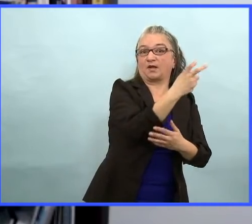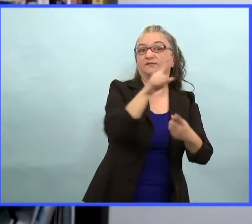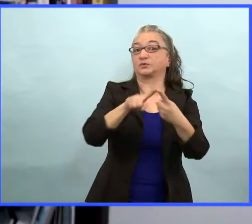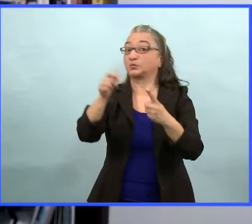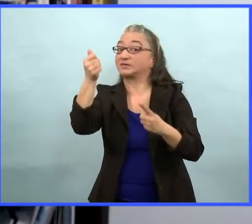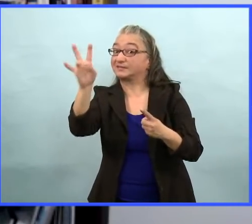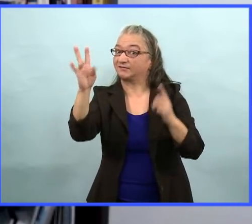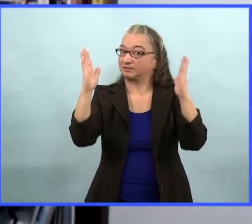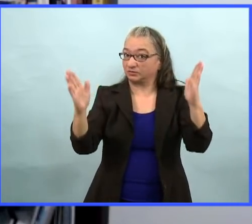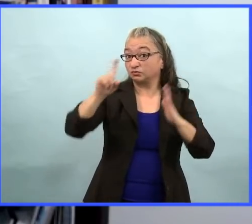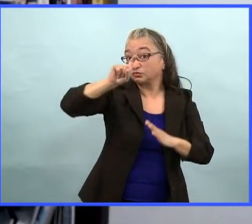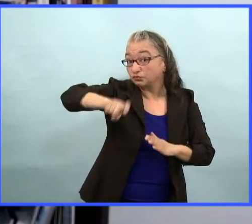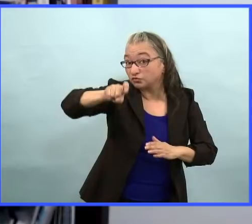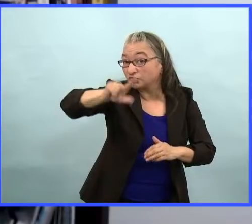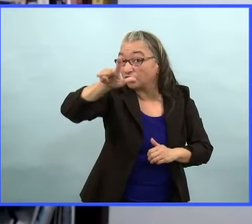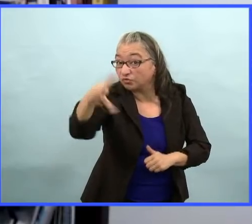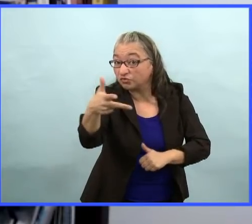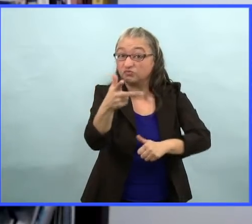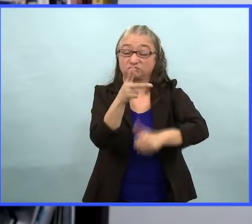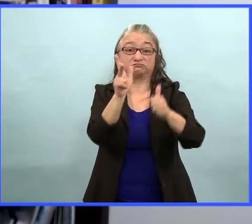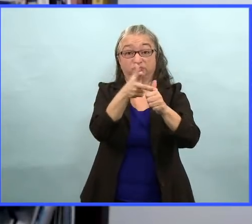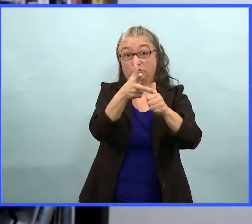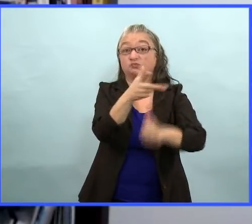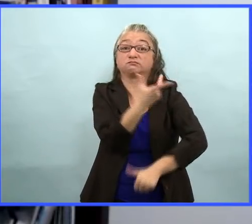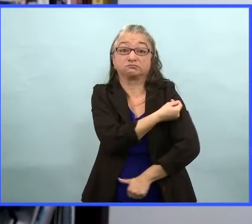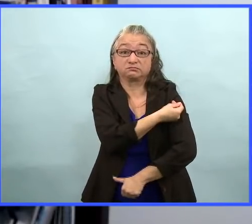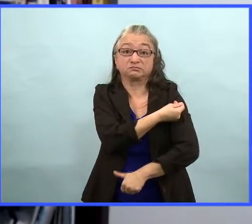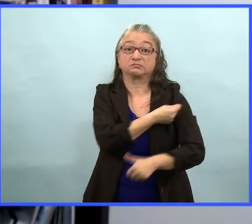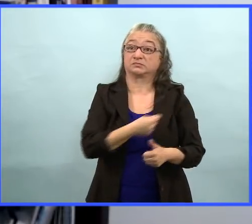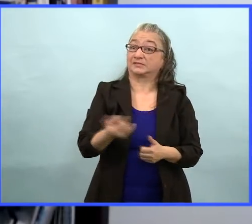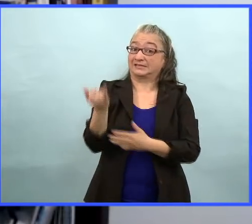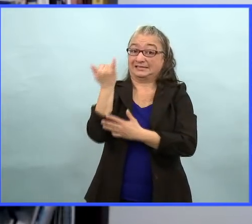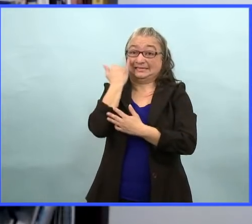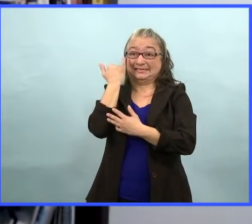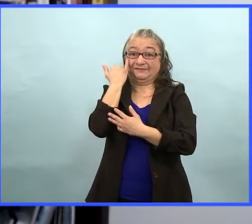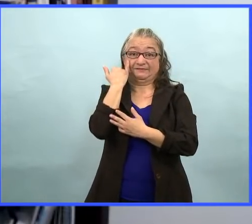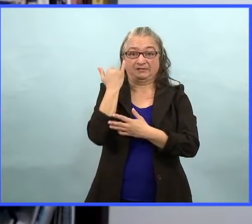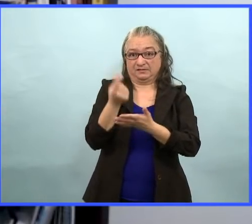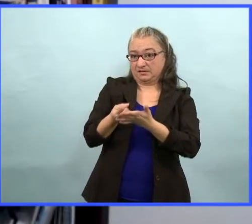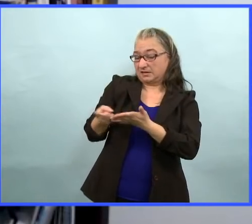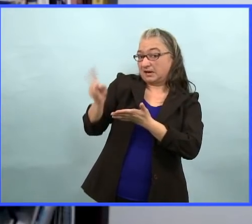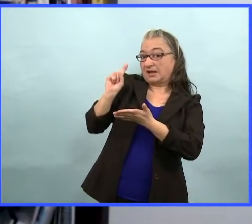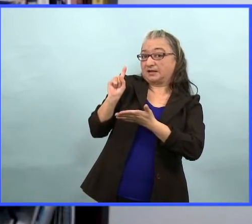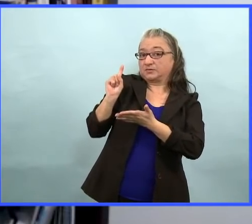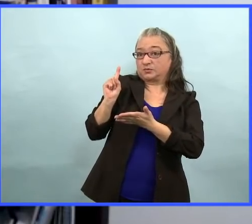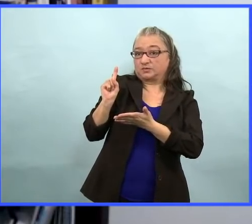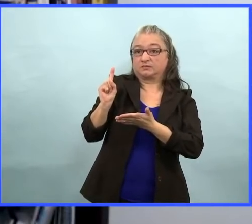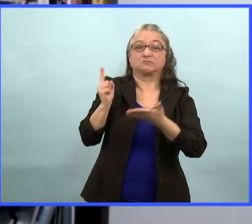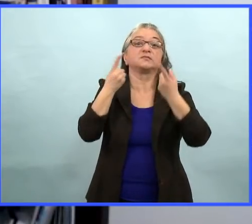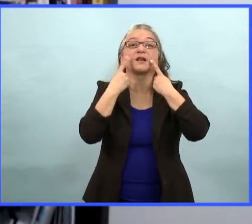this week nasi announced sorry this past week nasi announced its recommendation that youth age 12 to